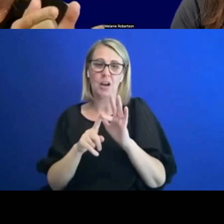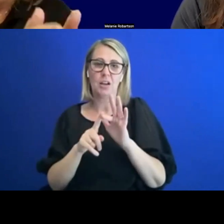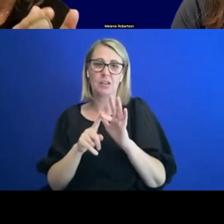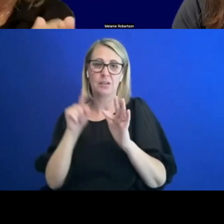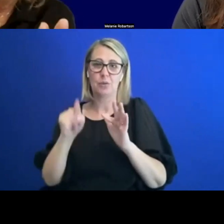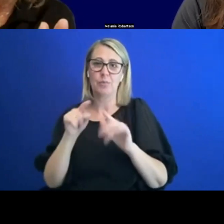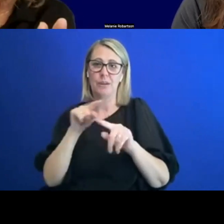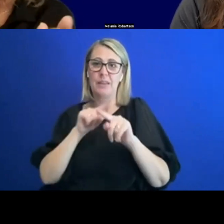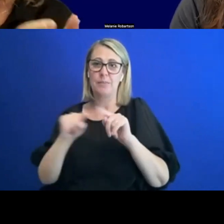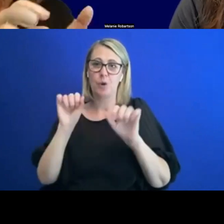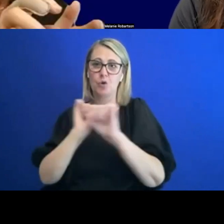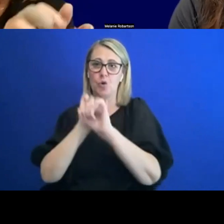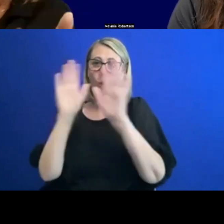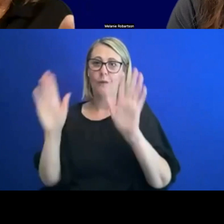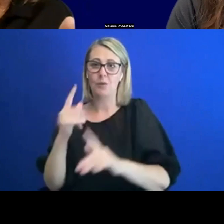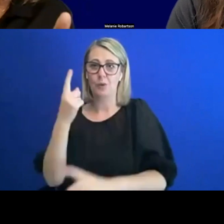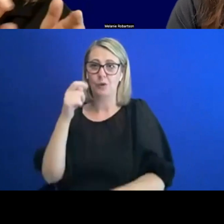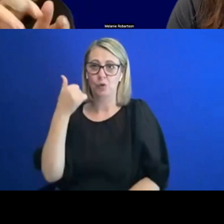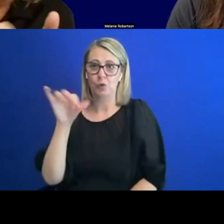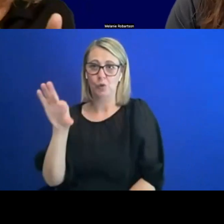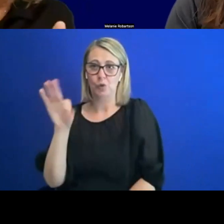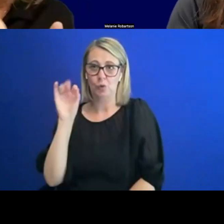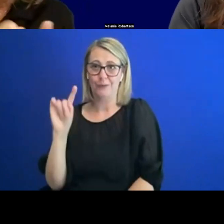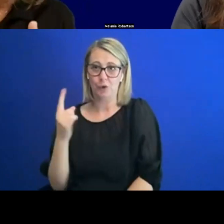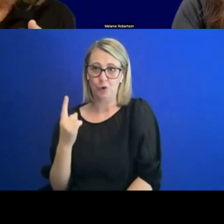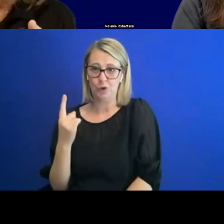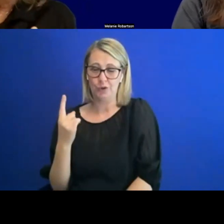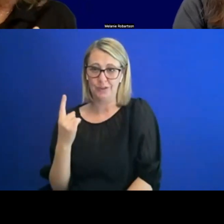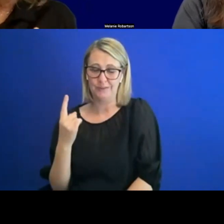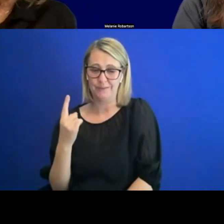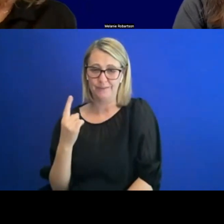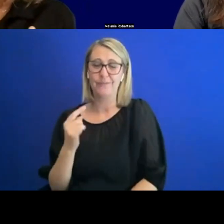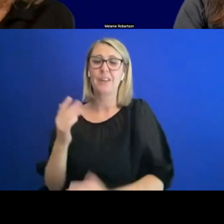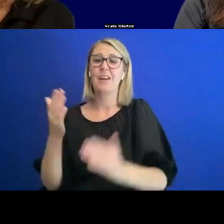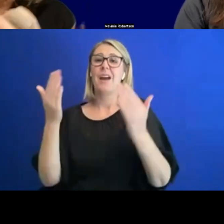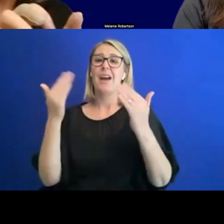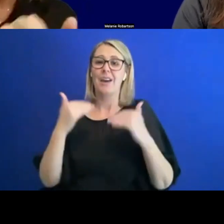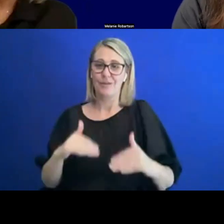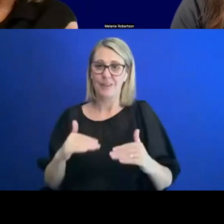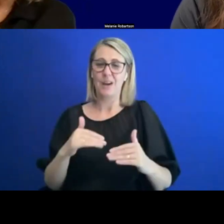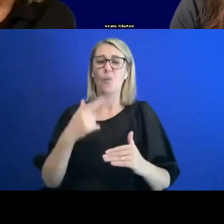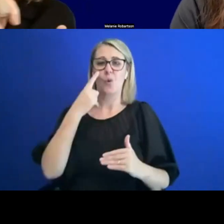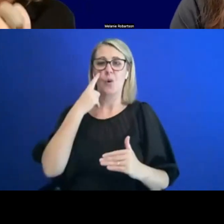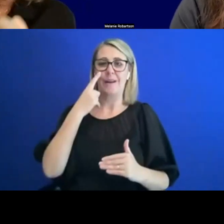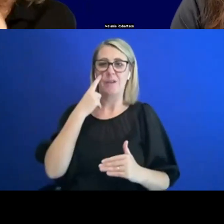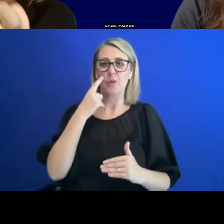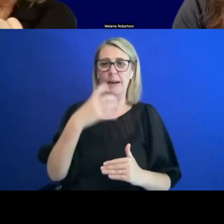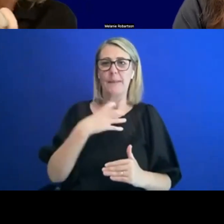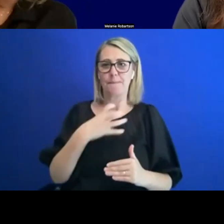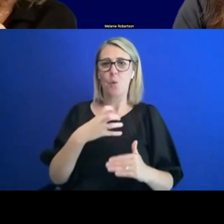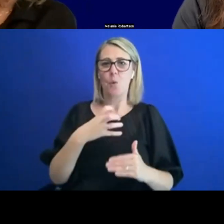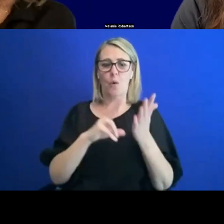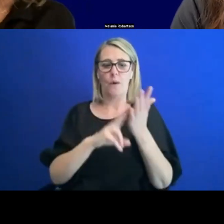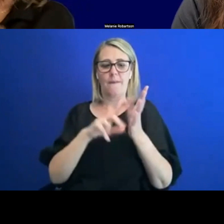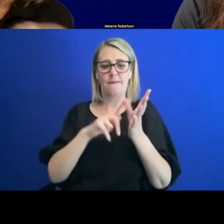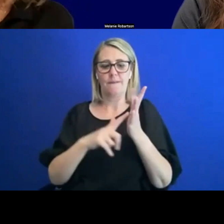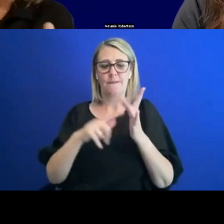choose first and ideally we would be looking at getting a more valid assessment process for